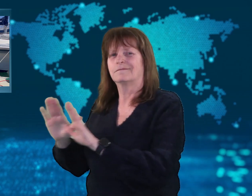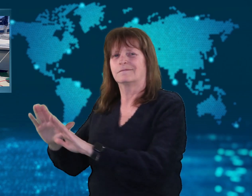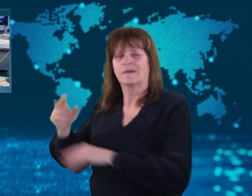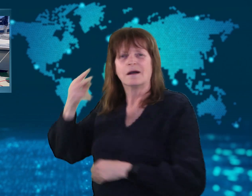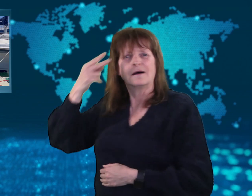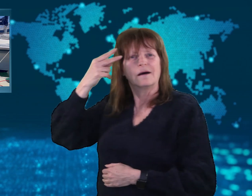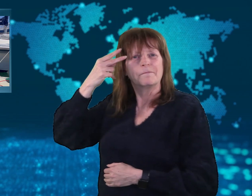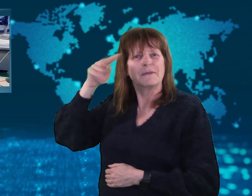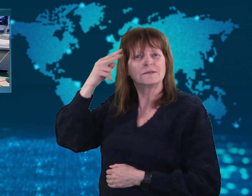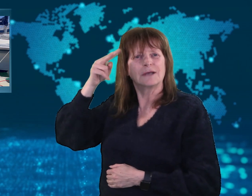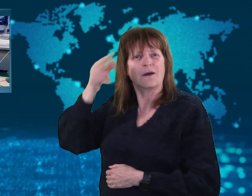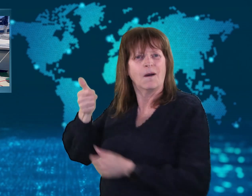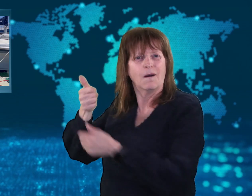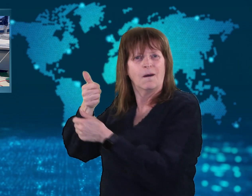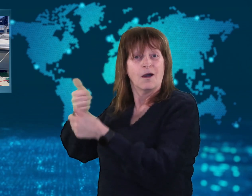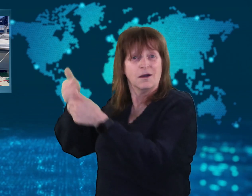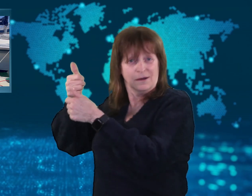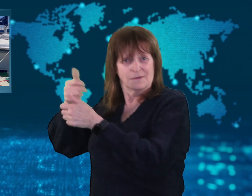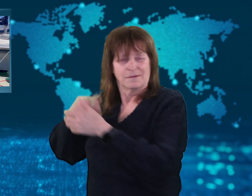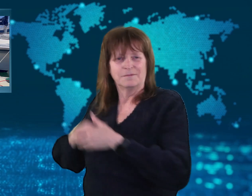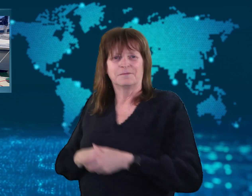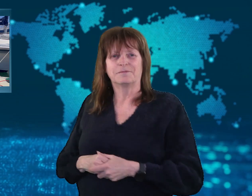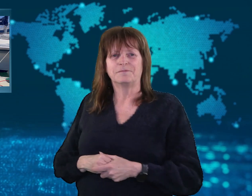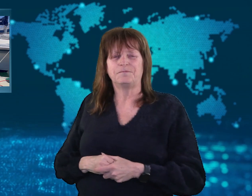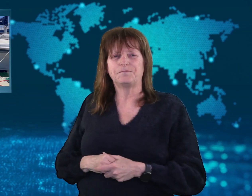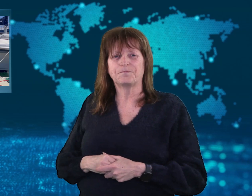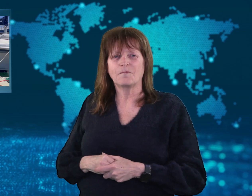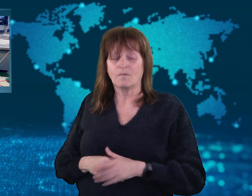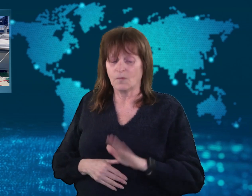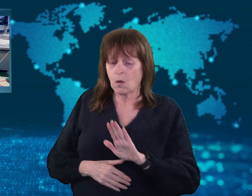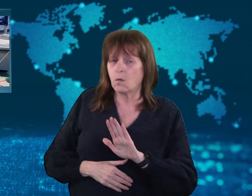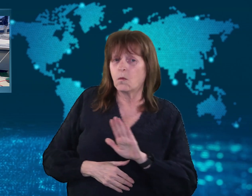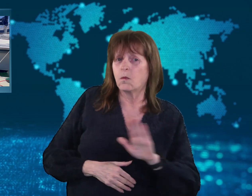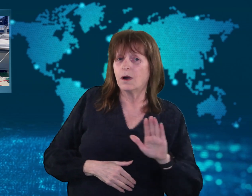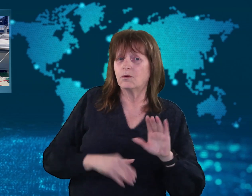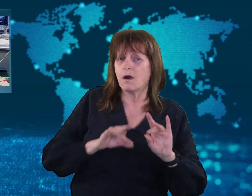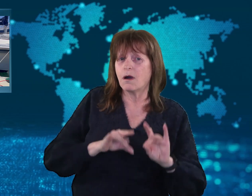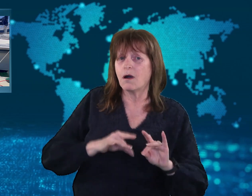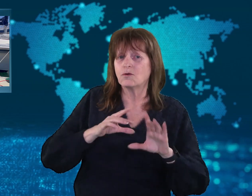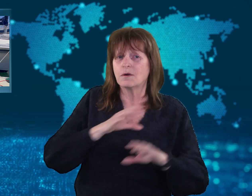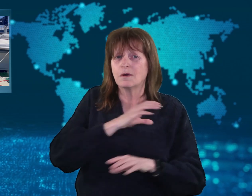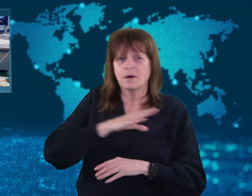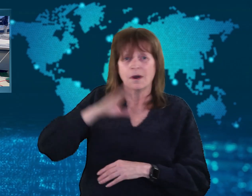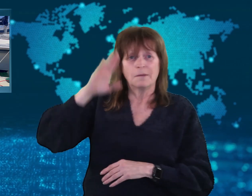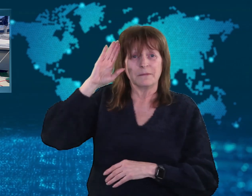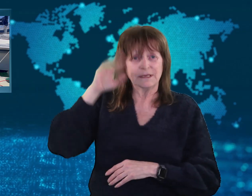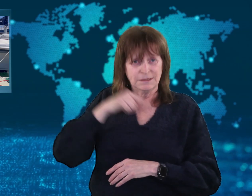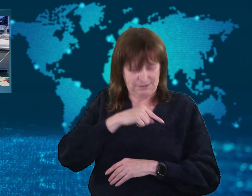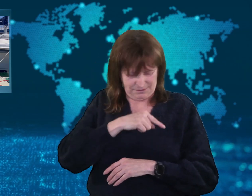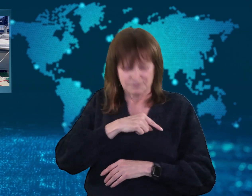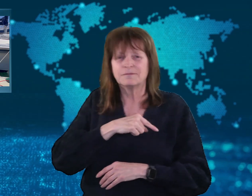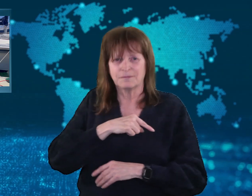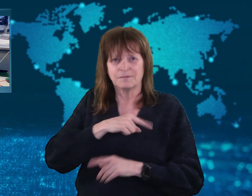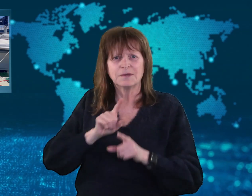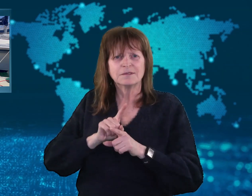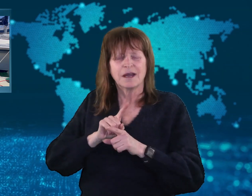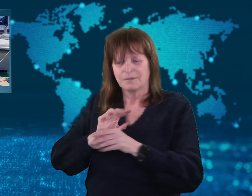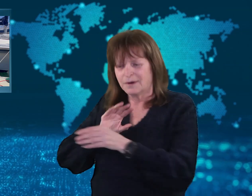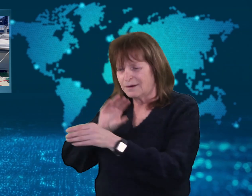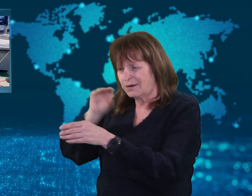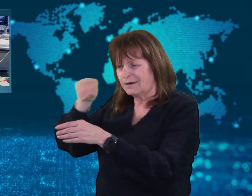The cocaine was linked to the Mexican cartel.